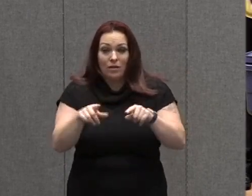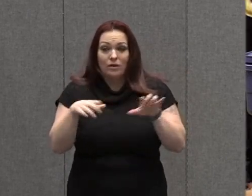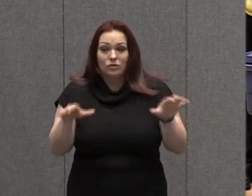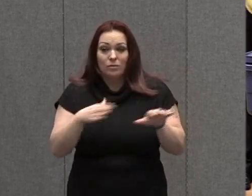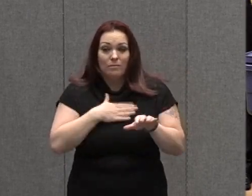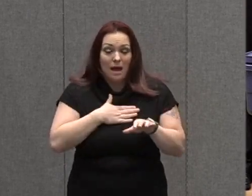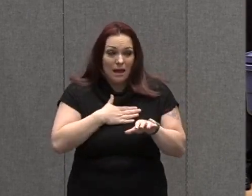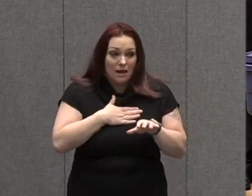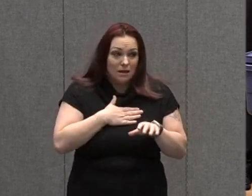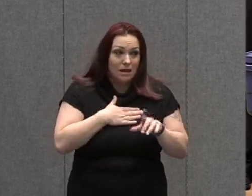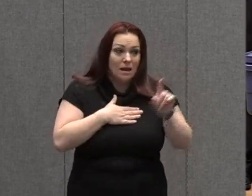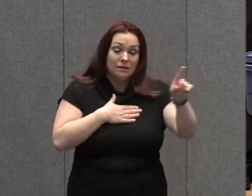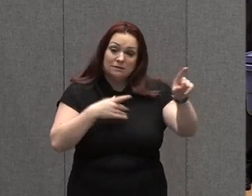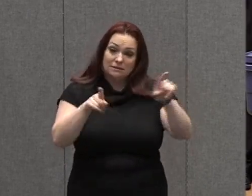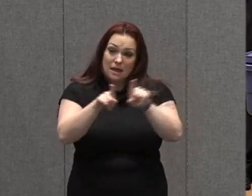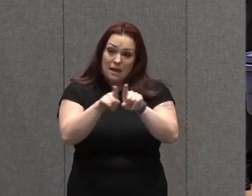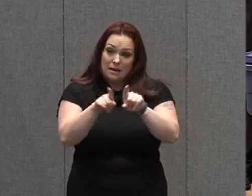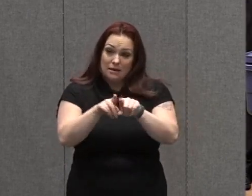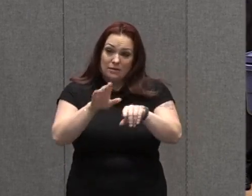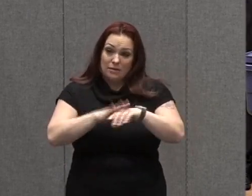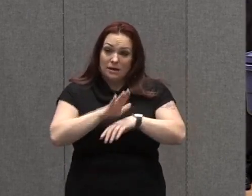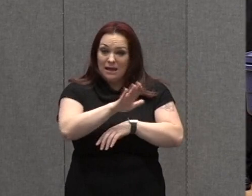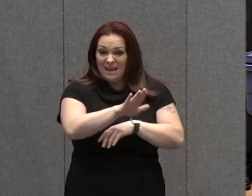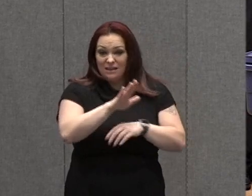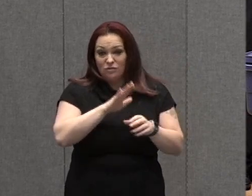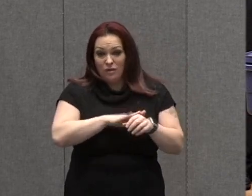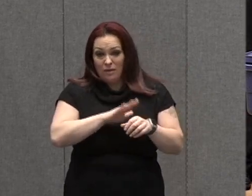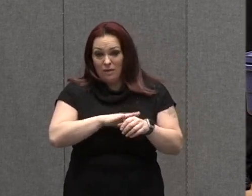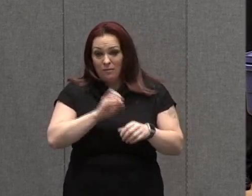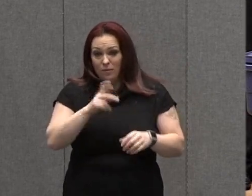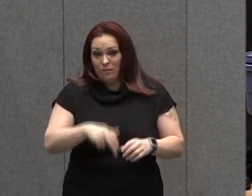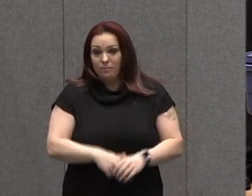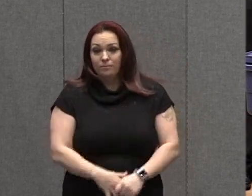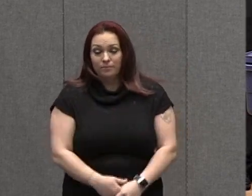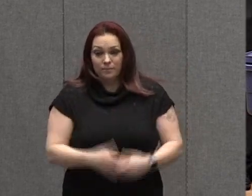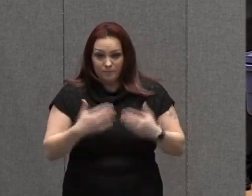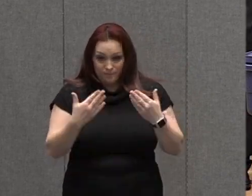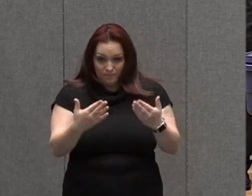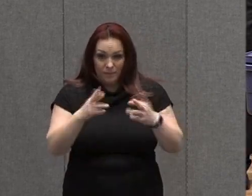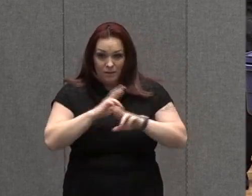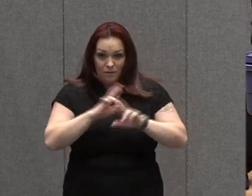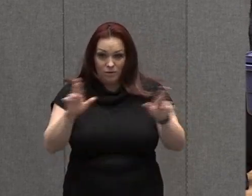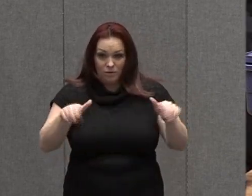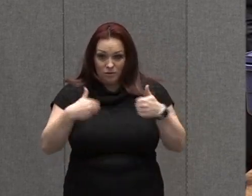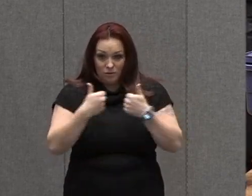and he's gonna be on the same beat but he's going to do his rhythm, okay? Challenge! Challenge accepted.